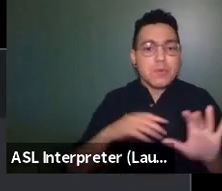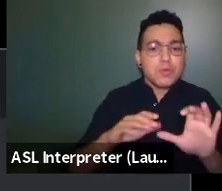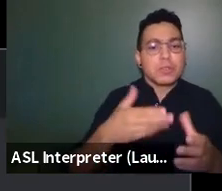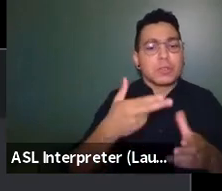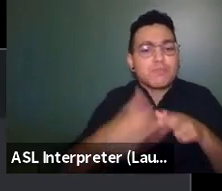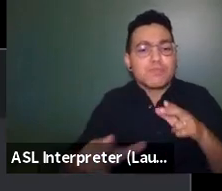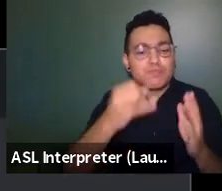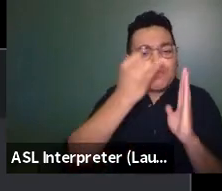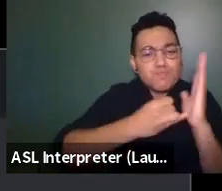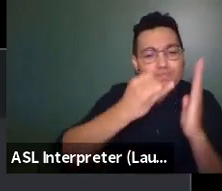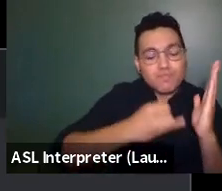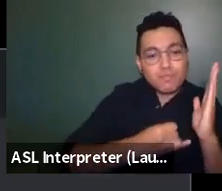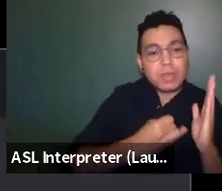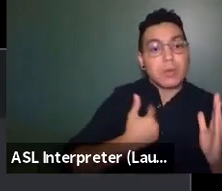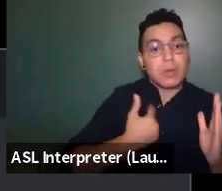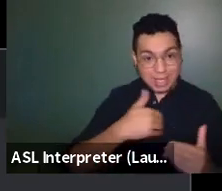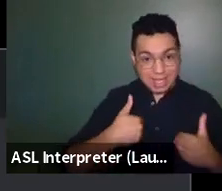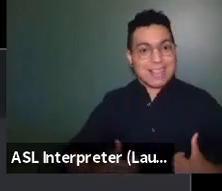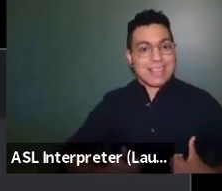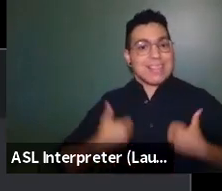ESD 101 - Jeff Crawford: we were doing a live call like you and I are right now and